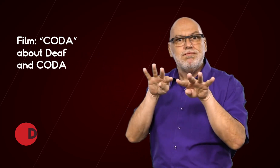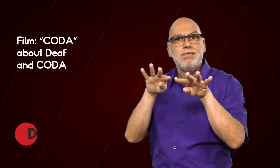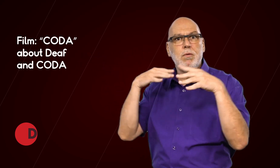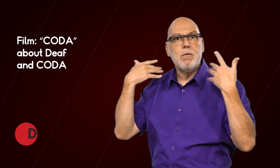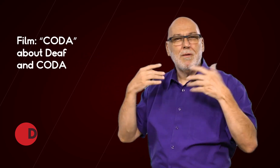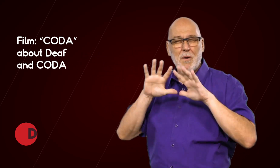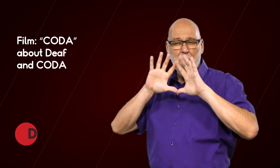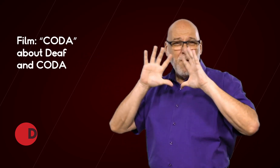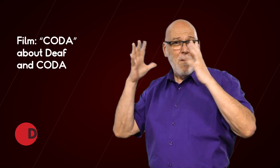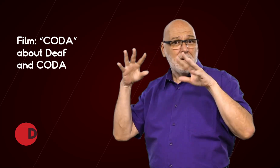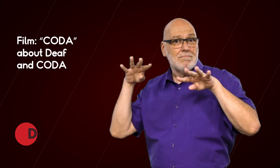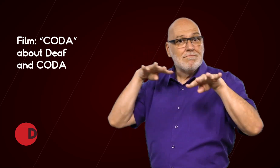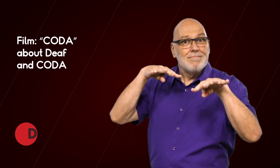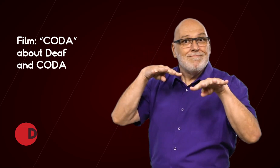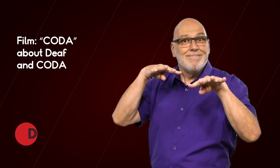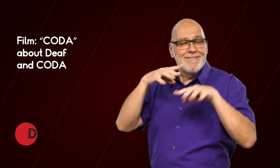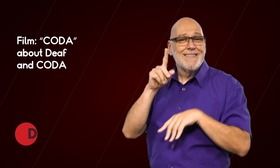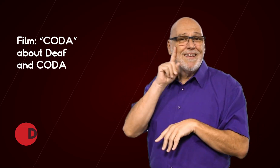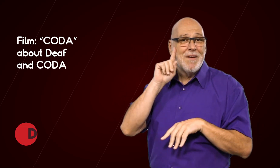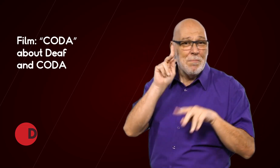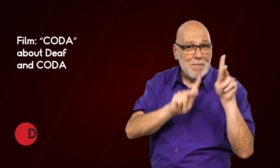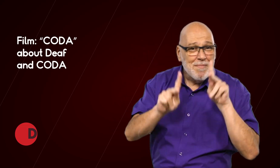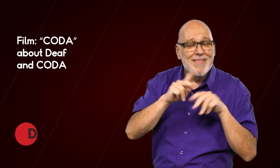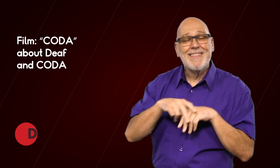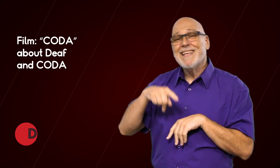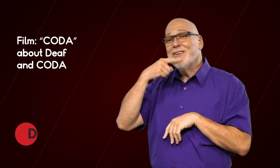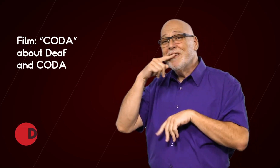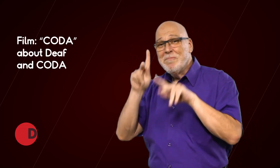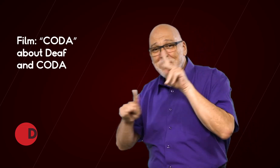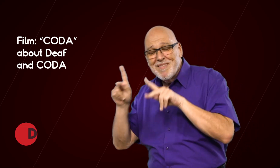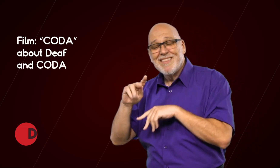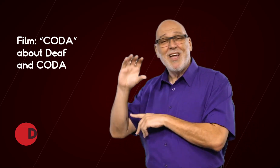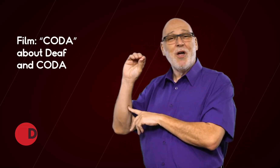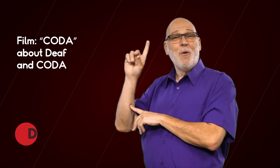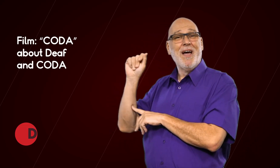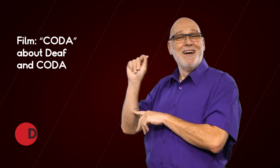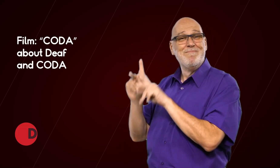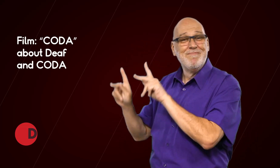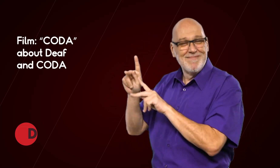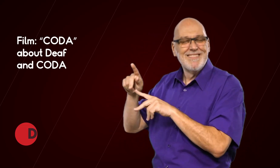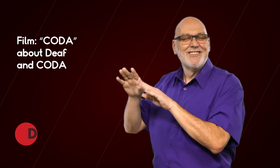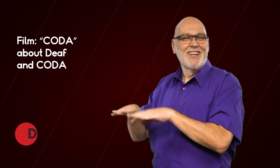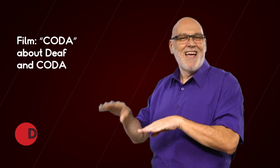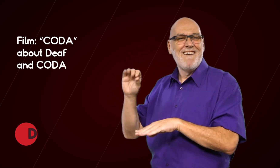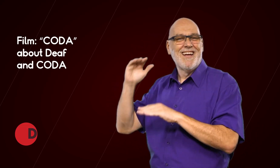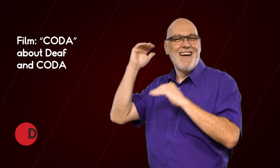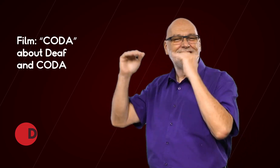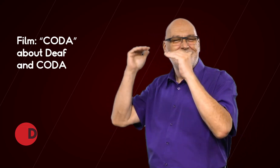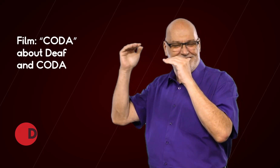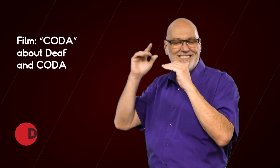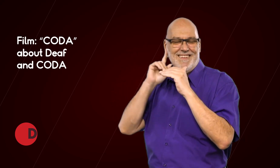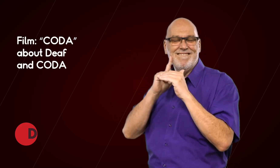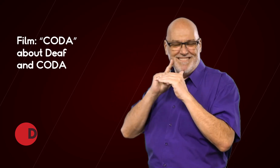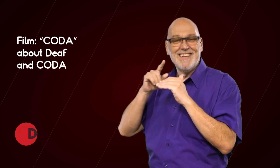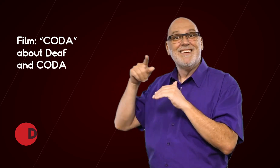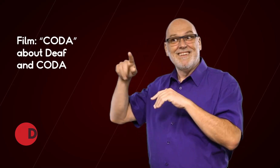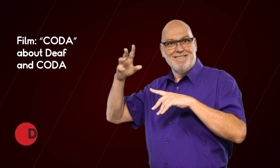attention from people - Deaf people, hearing people, and children of deaf